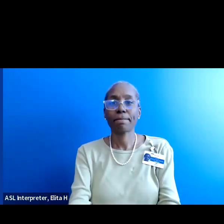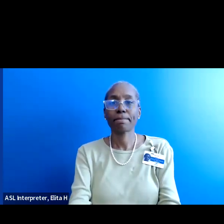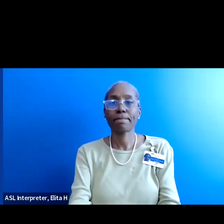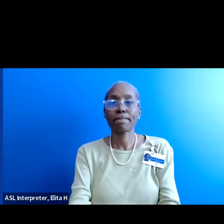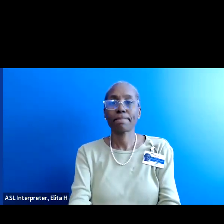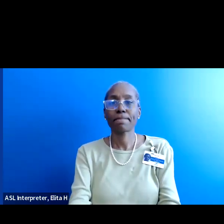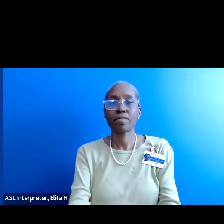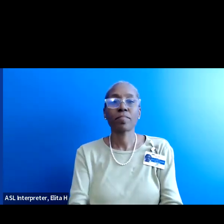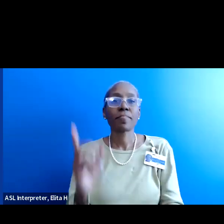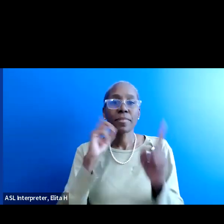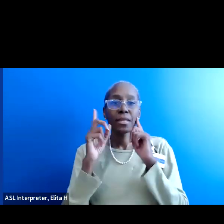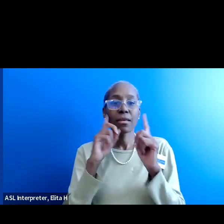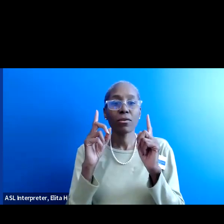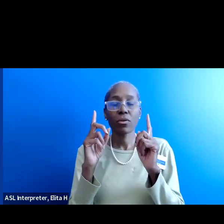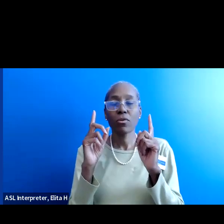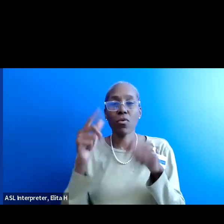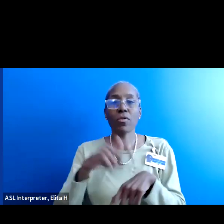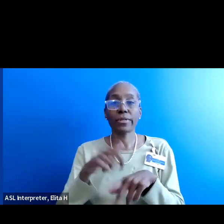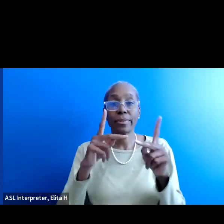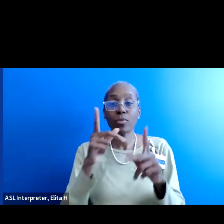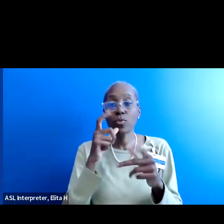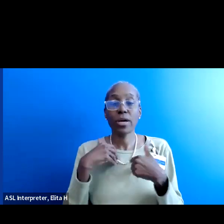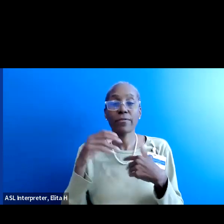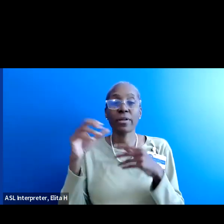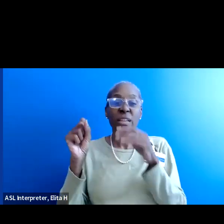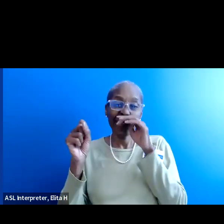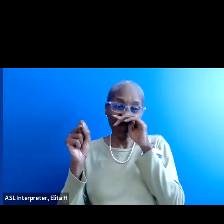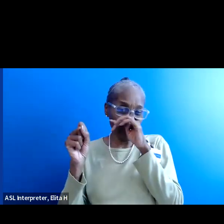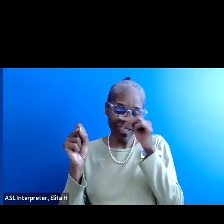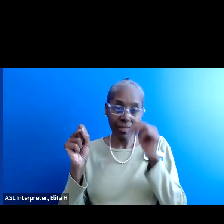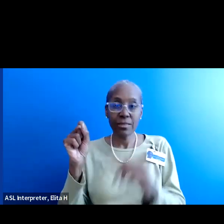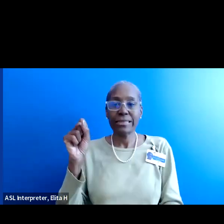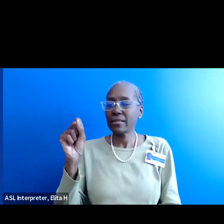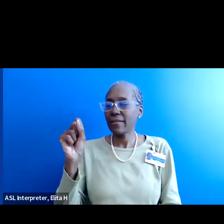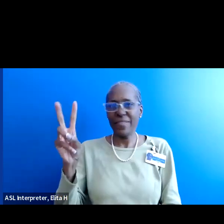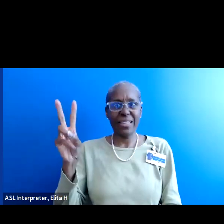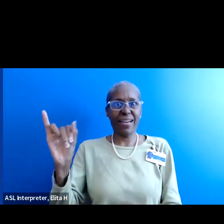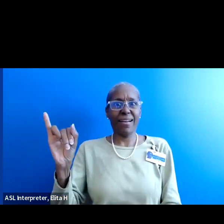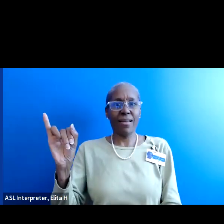Okay, I hear all the time about individuals with SCI being forced into nursing facilities without proper CRT.